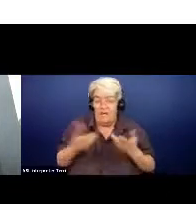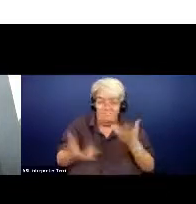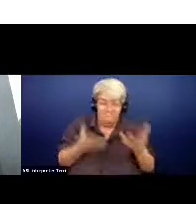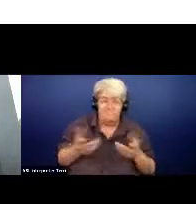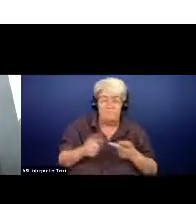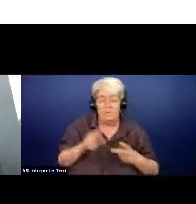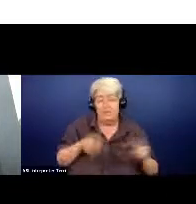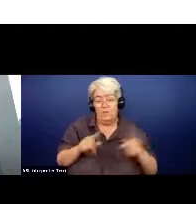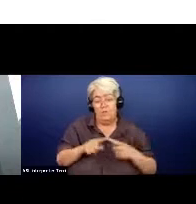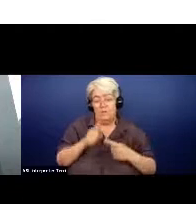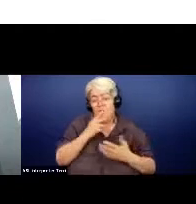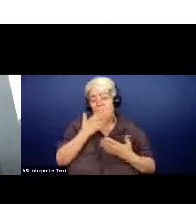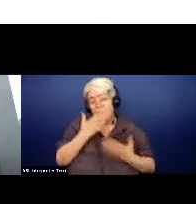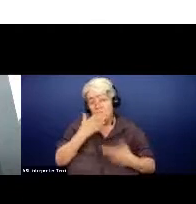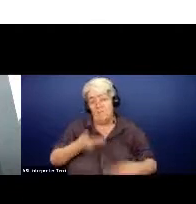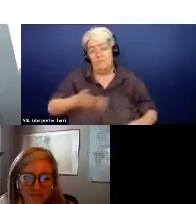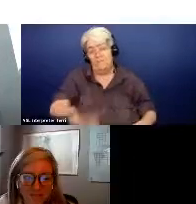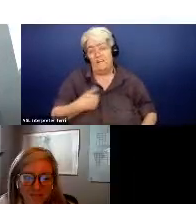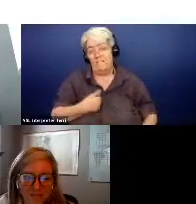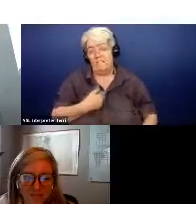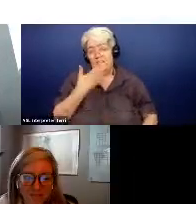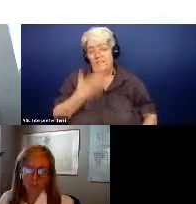We appreciate the time. Thanks a lot.